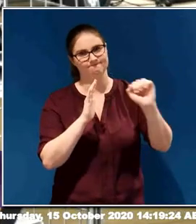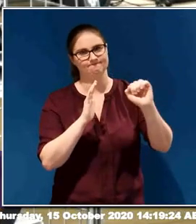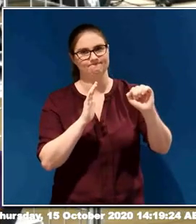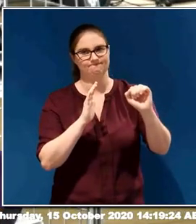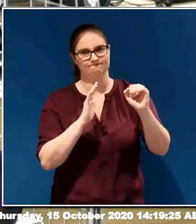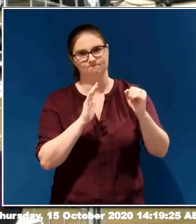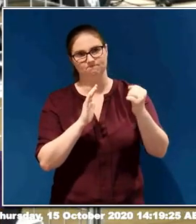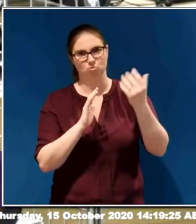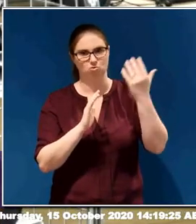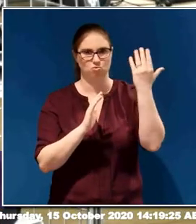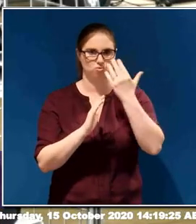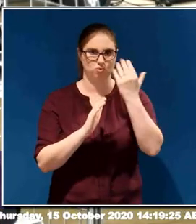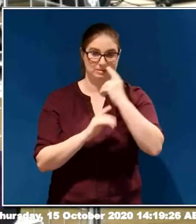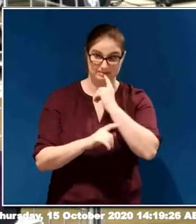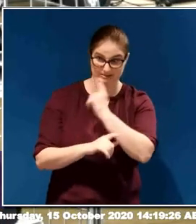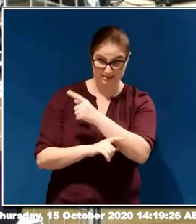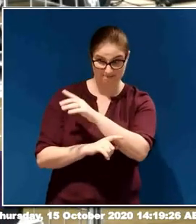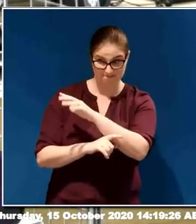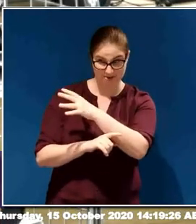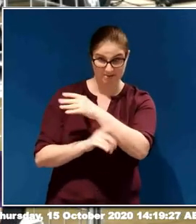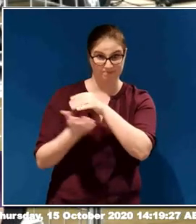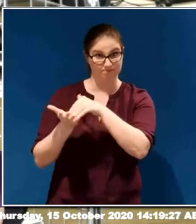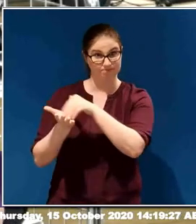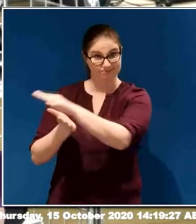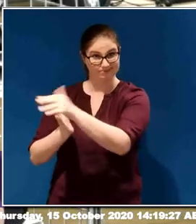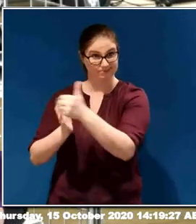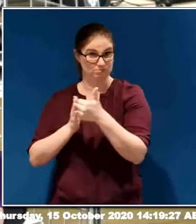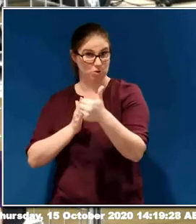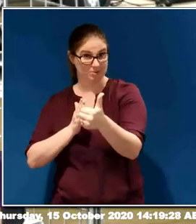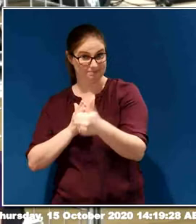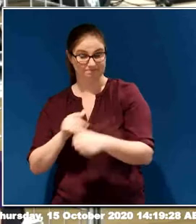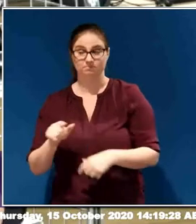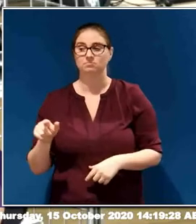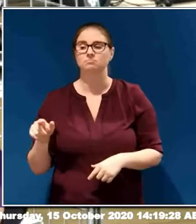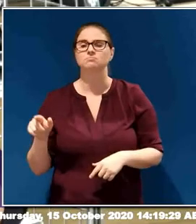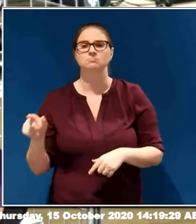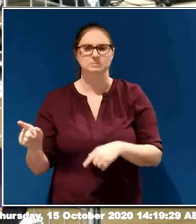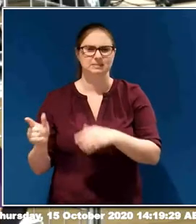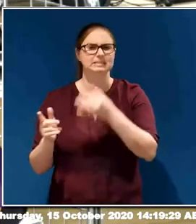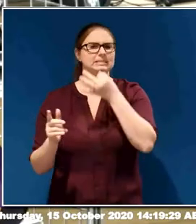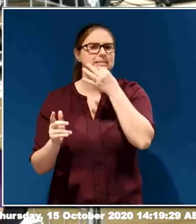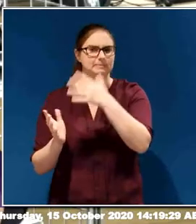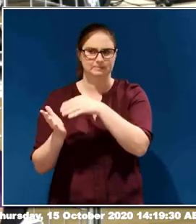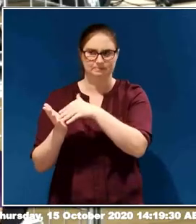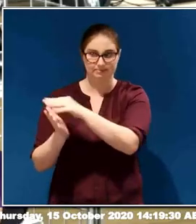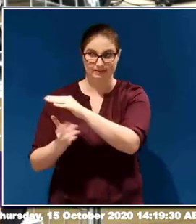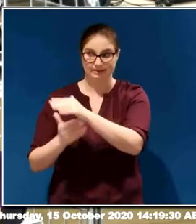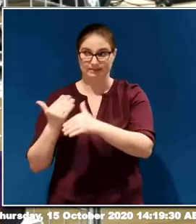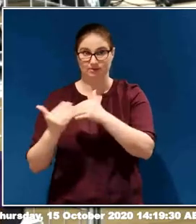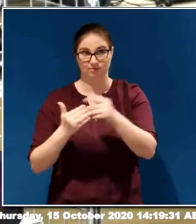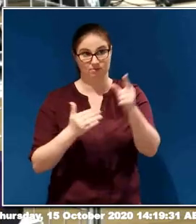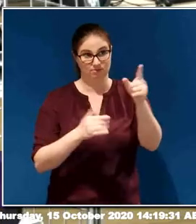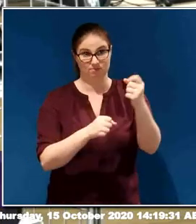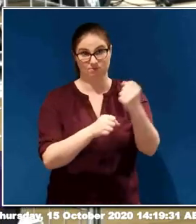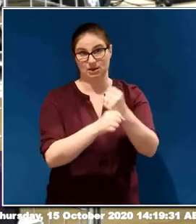The student would be suspended pending that final decision? Yes. 20 days to make the decision for the principal?